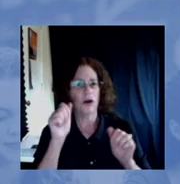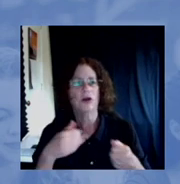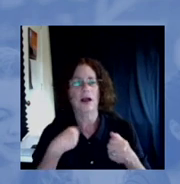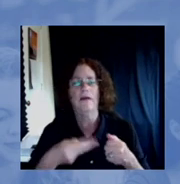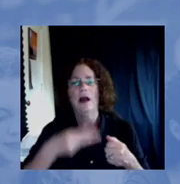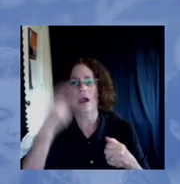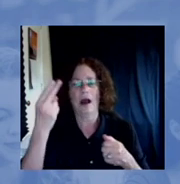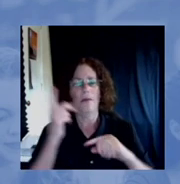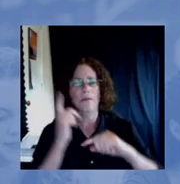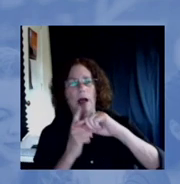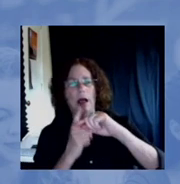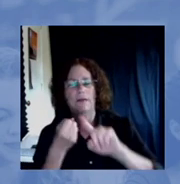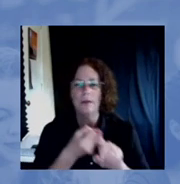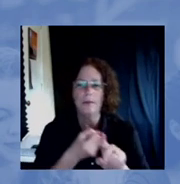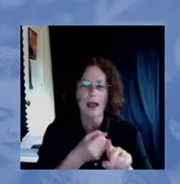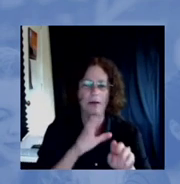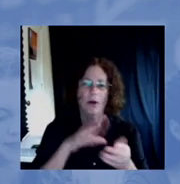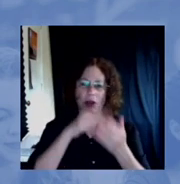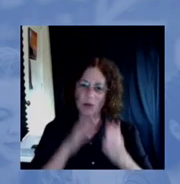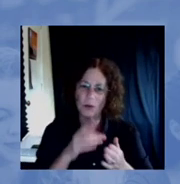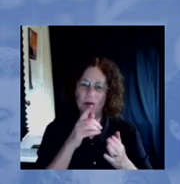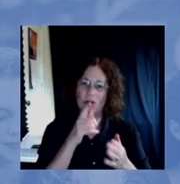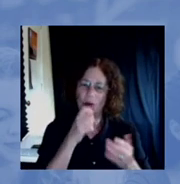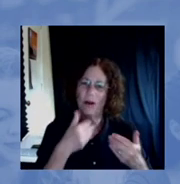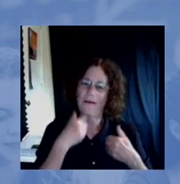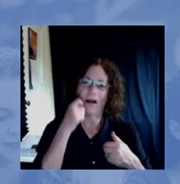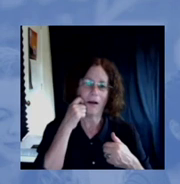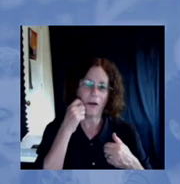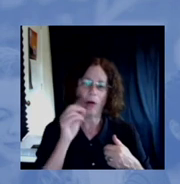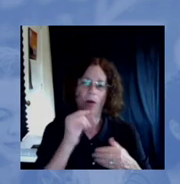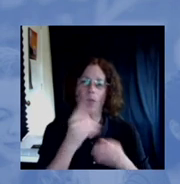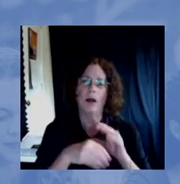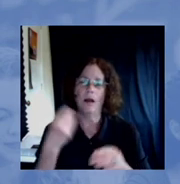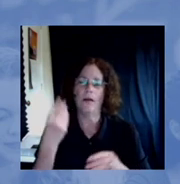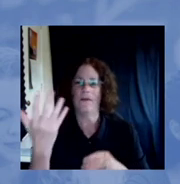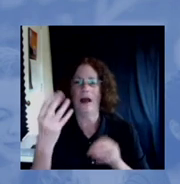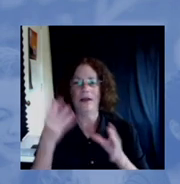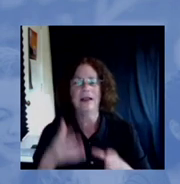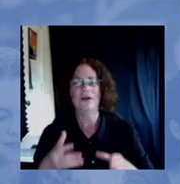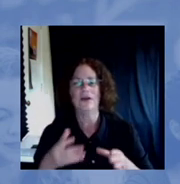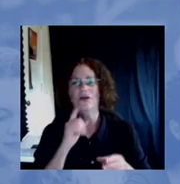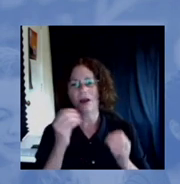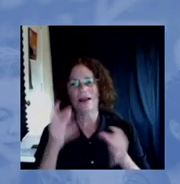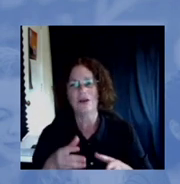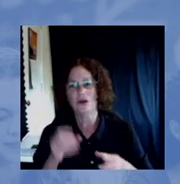STUDENTS OF COLOR. BUT ONLY ONE IN FIVE TEACHERS ARE TEACHERS OF COLOR. SO WHILE AT LEAST HALF OF OUR PUBLIC SCHOOL